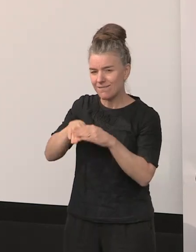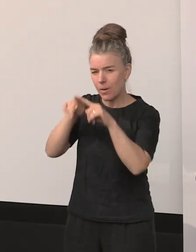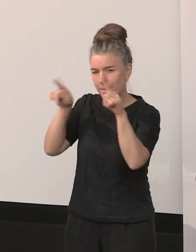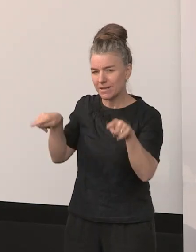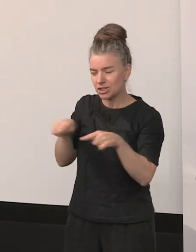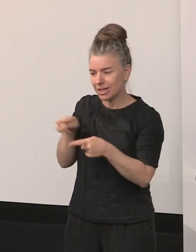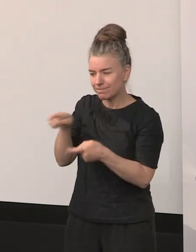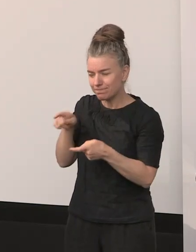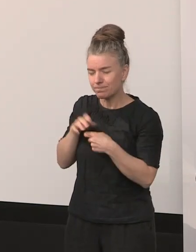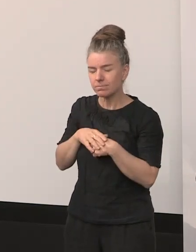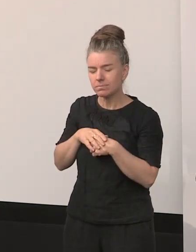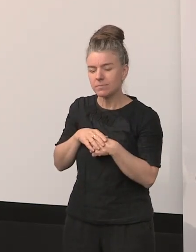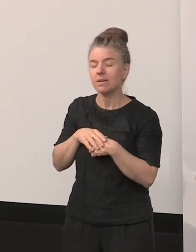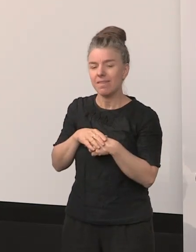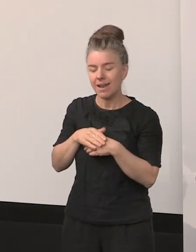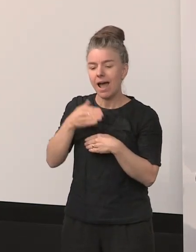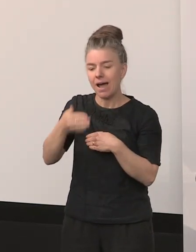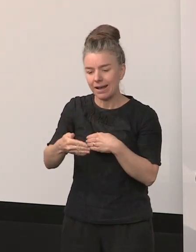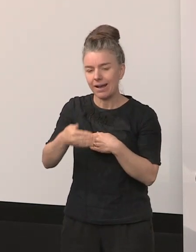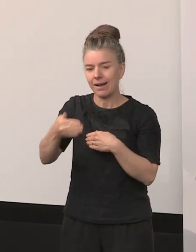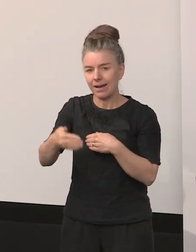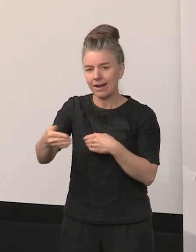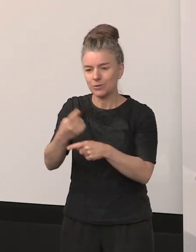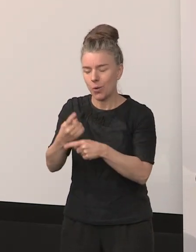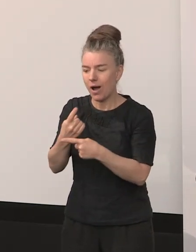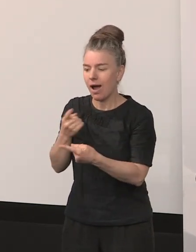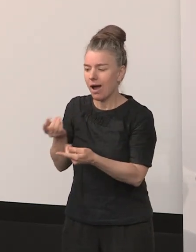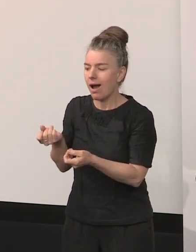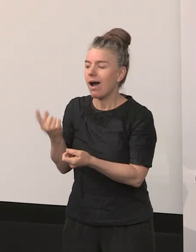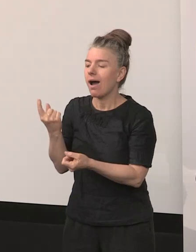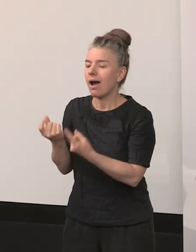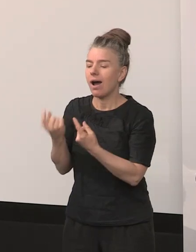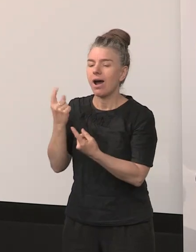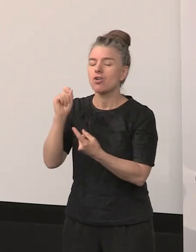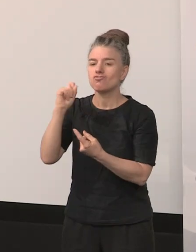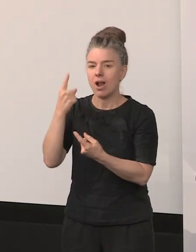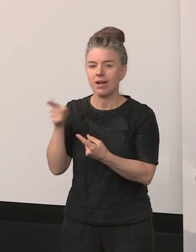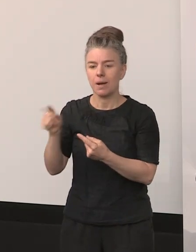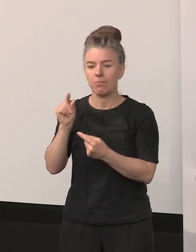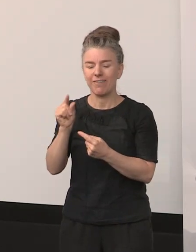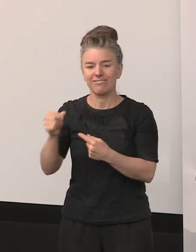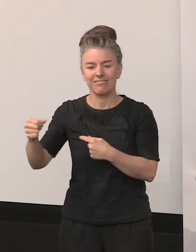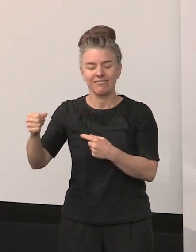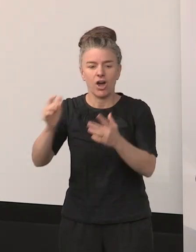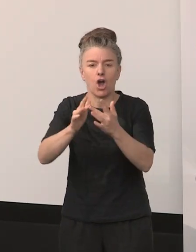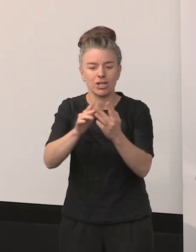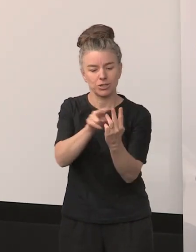Minister, that's why they go out, that was their initial